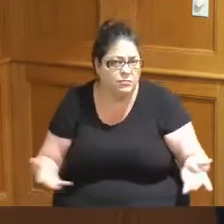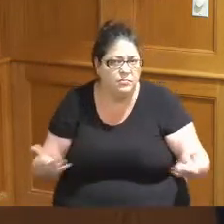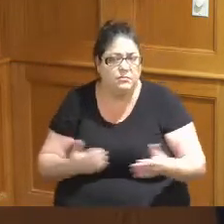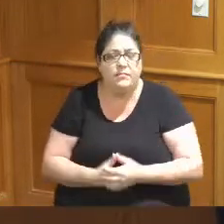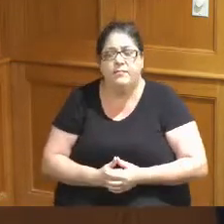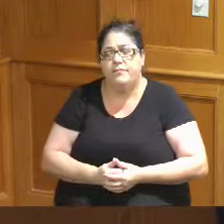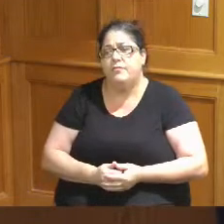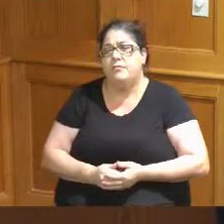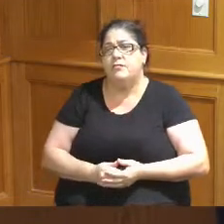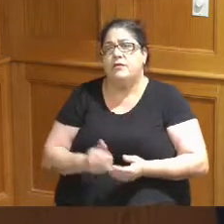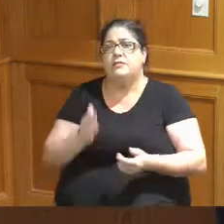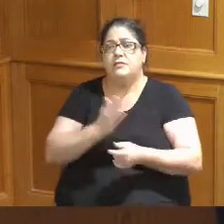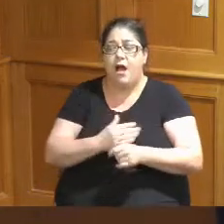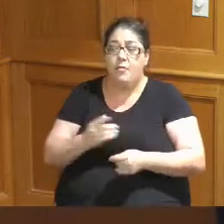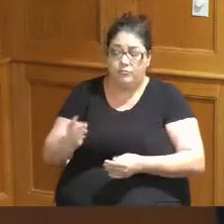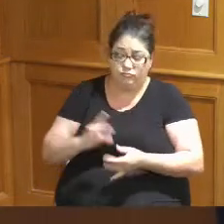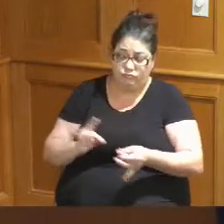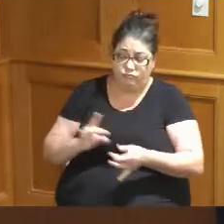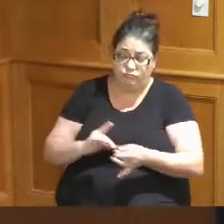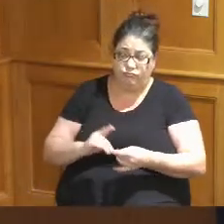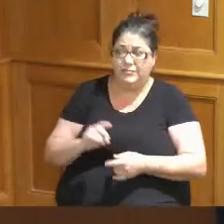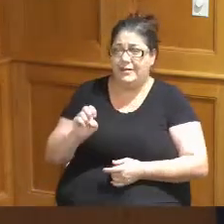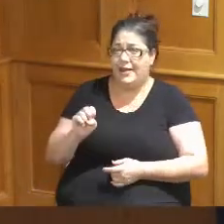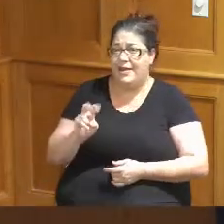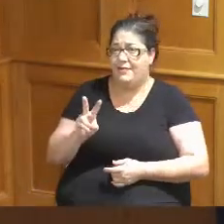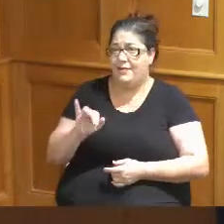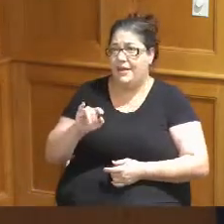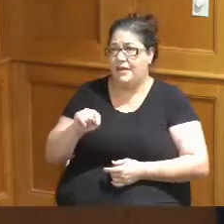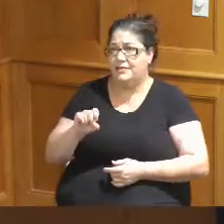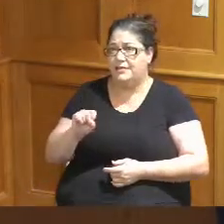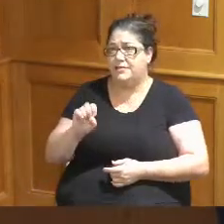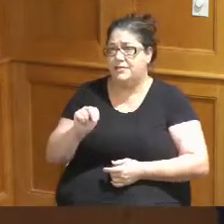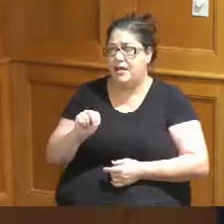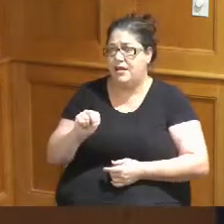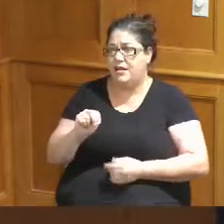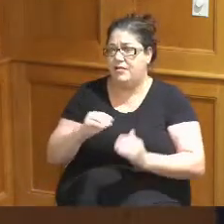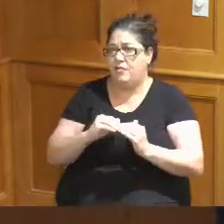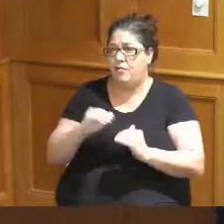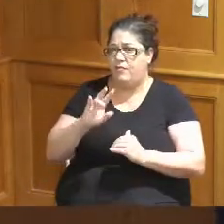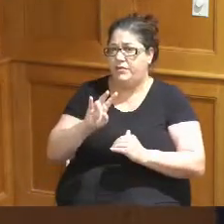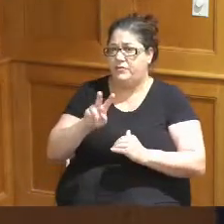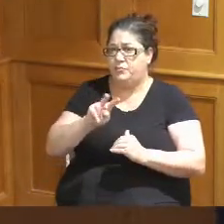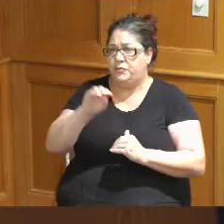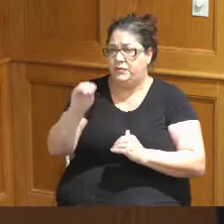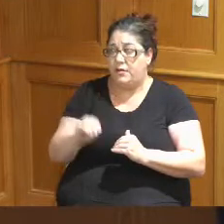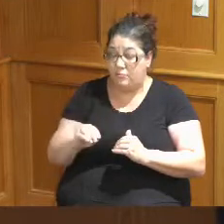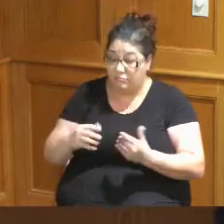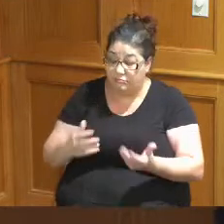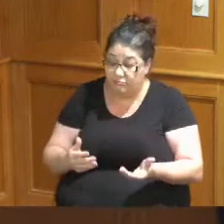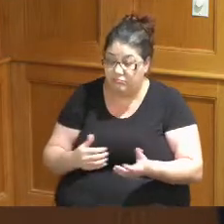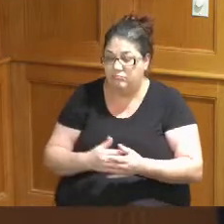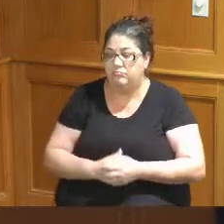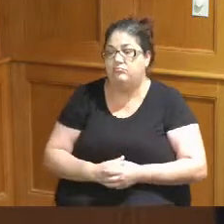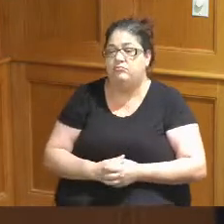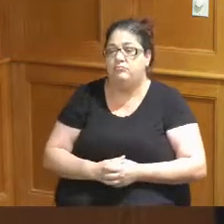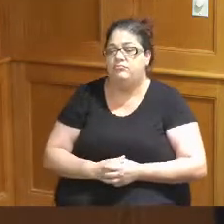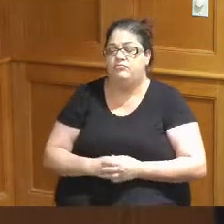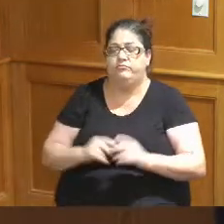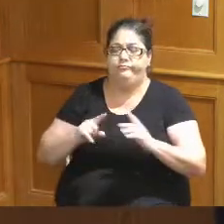it's pretty interesting Evanston I think one about 72 percent and you start to look at some